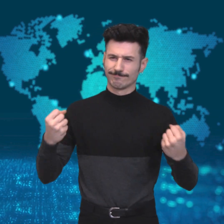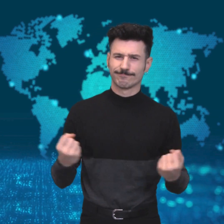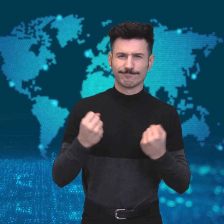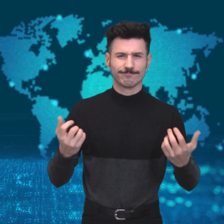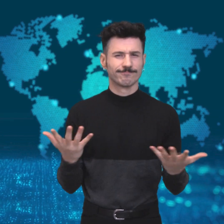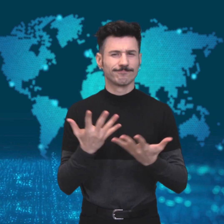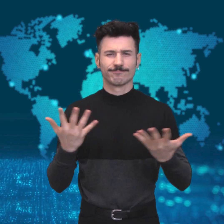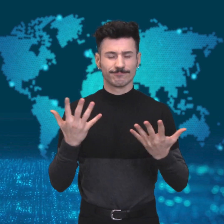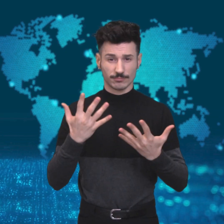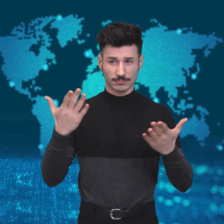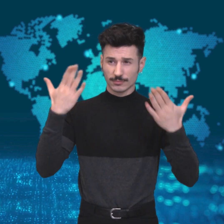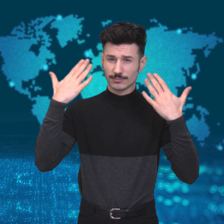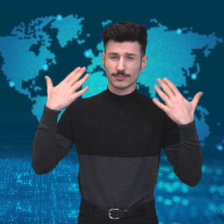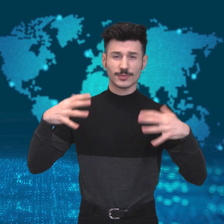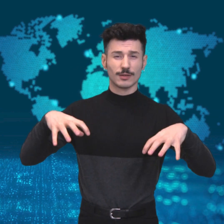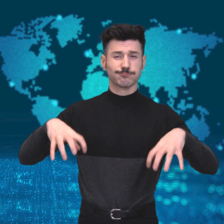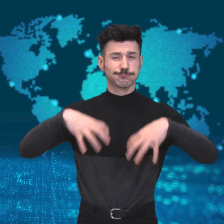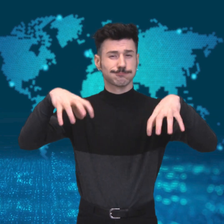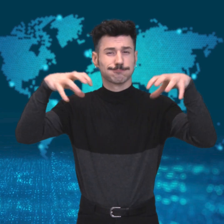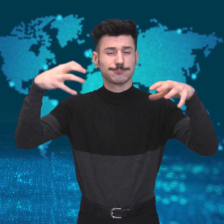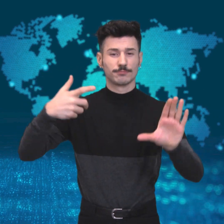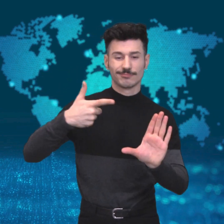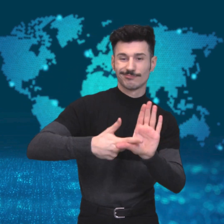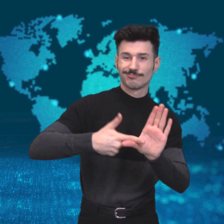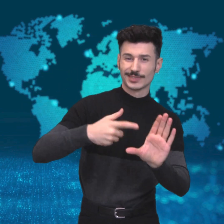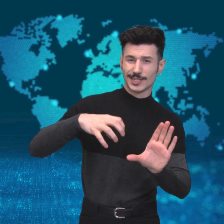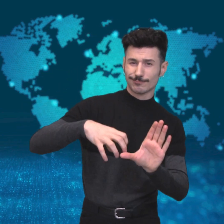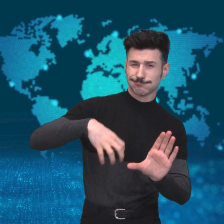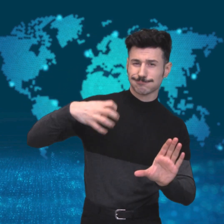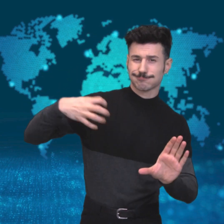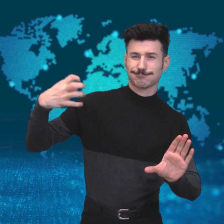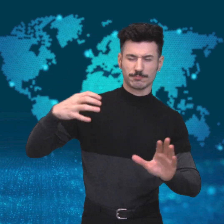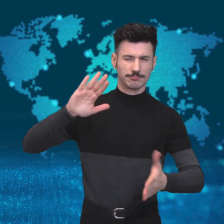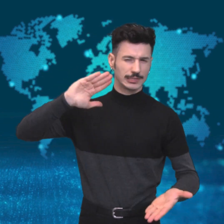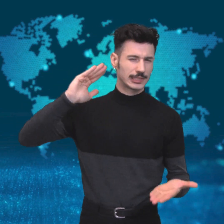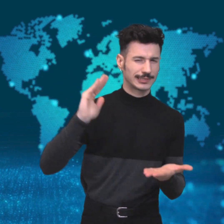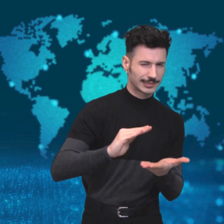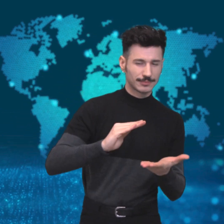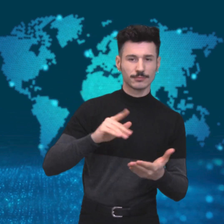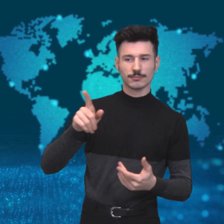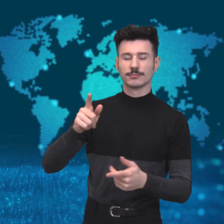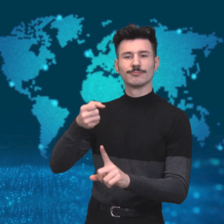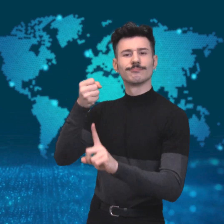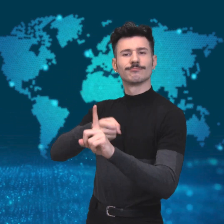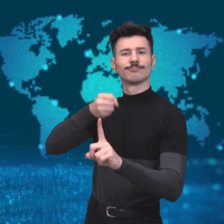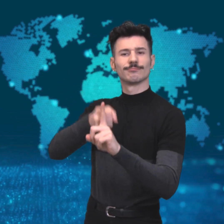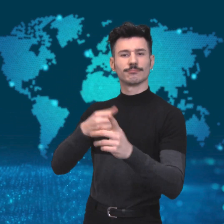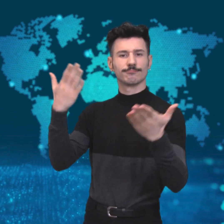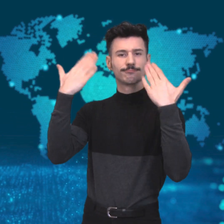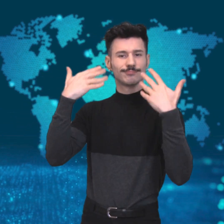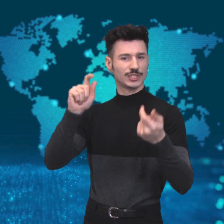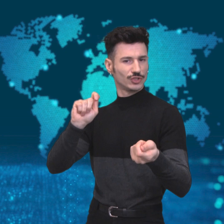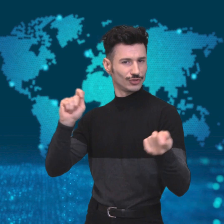pollution and fossil fuel emissions, and combat climate change.